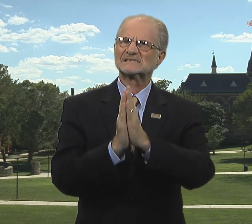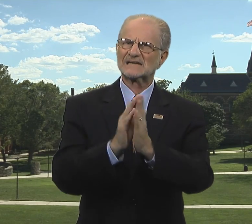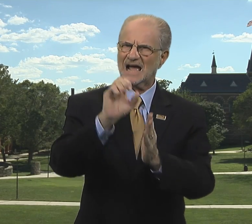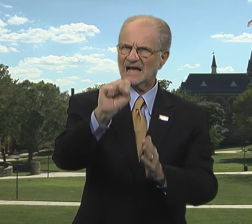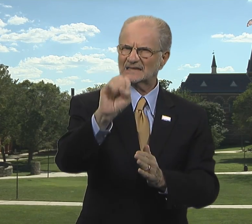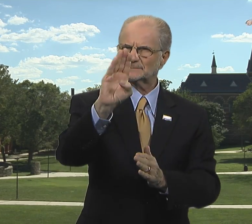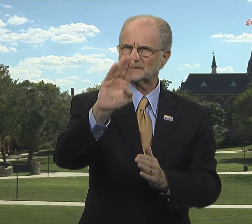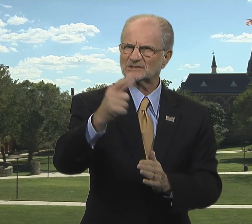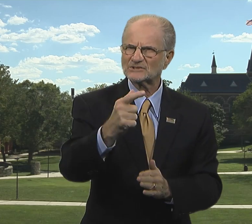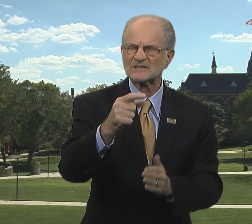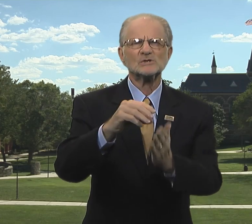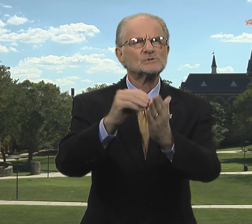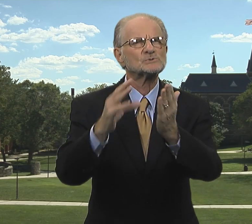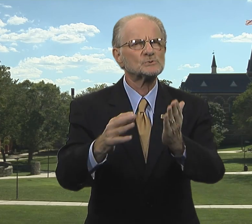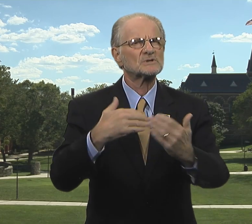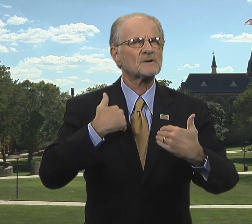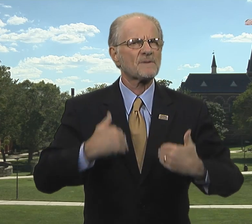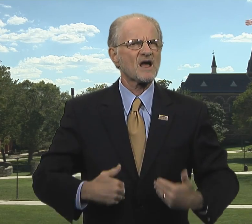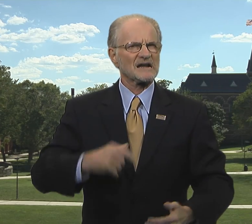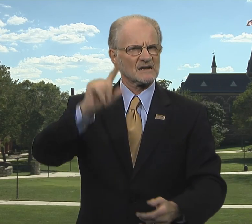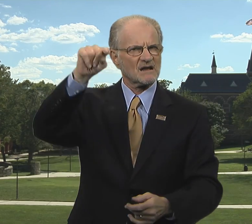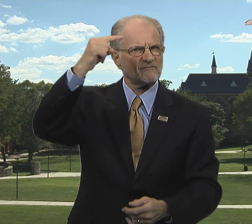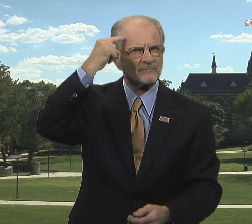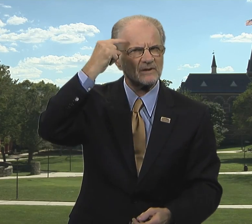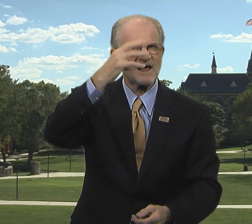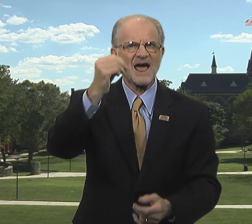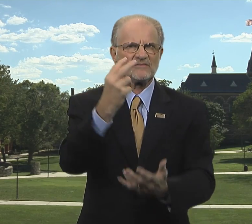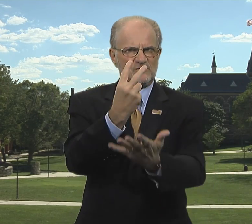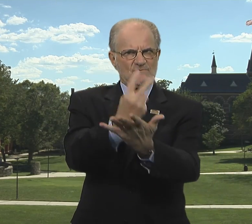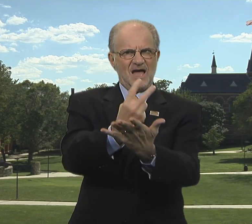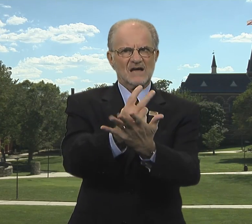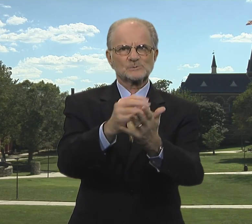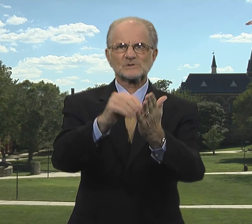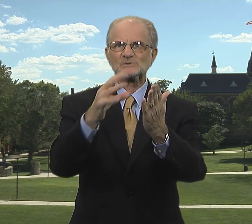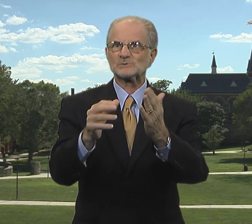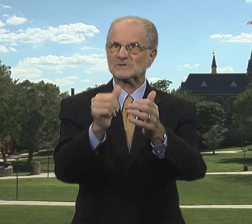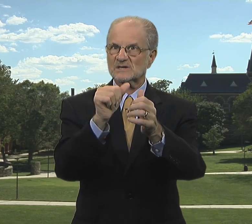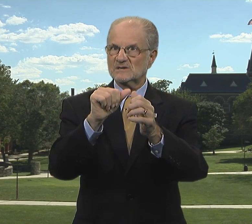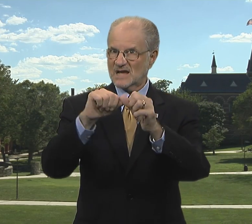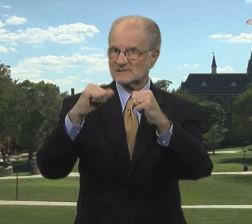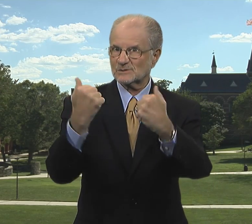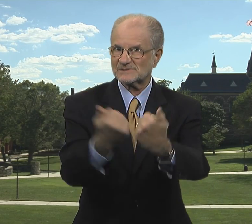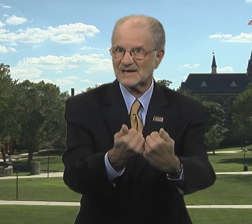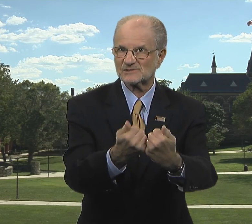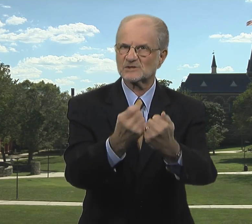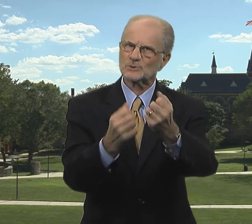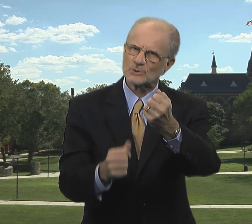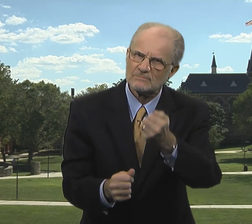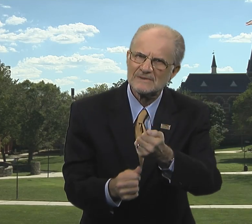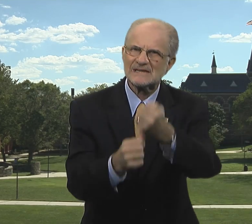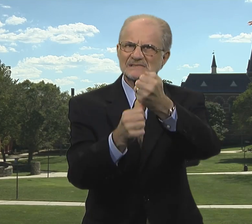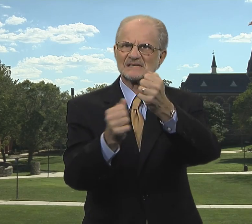We are asking the Student Body Government and the Graduate Student Association